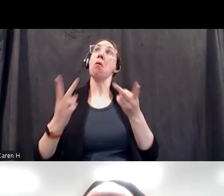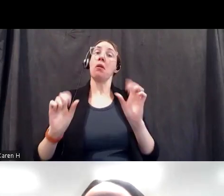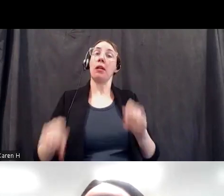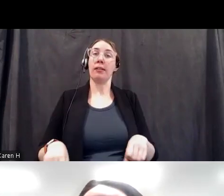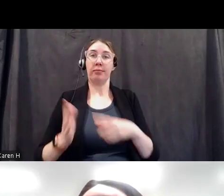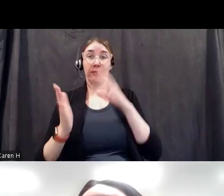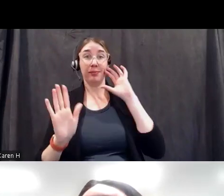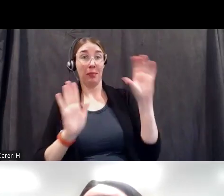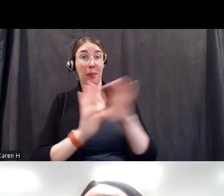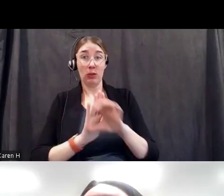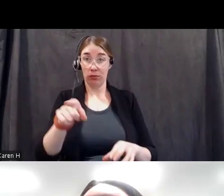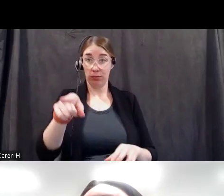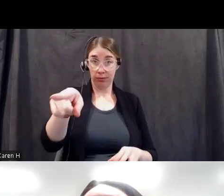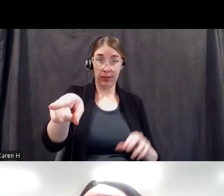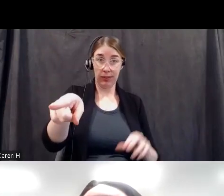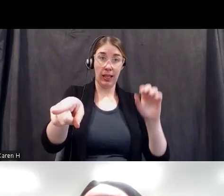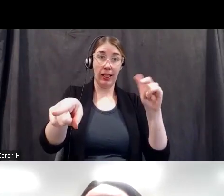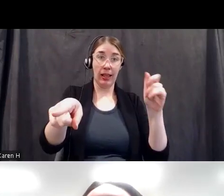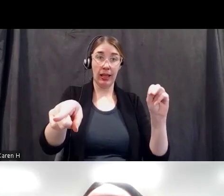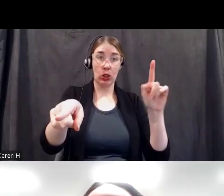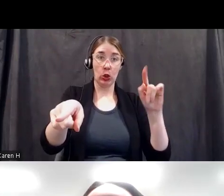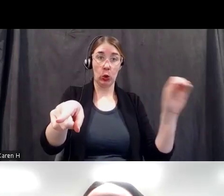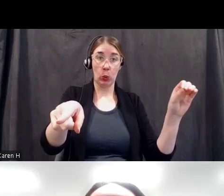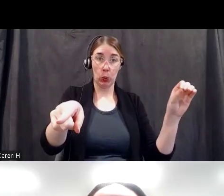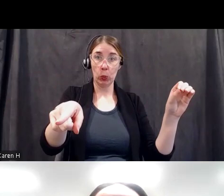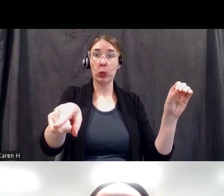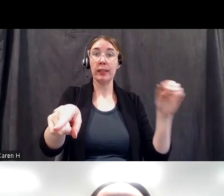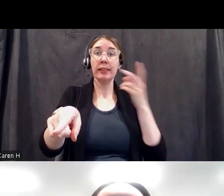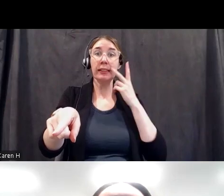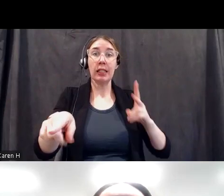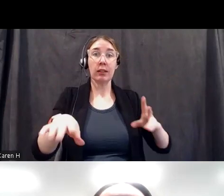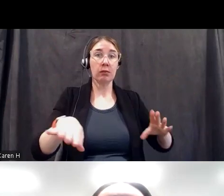As you can see on the right, it does have a small ramp built in.